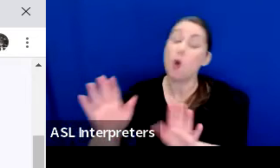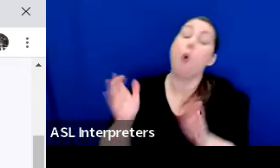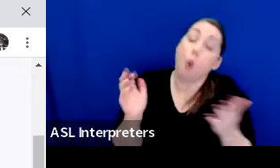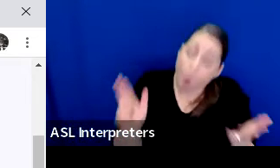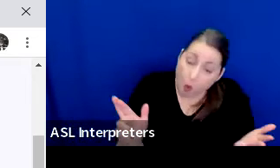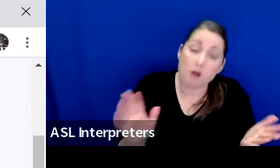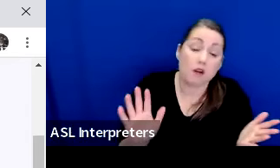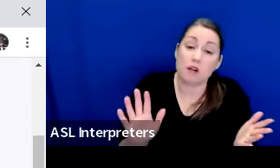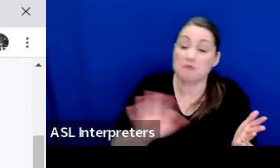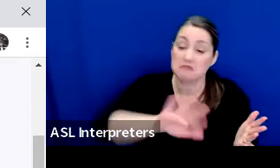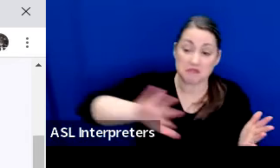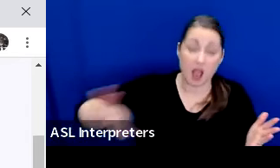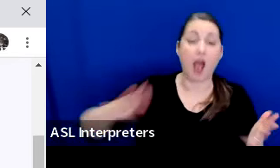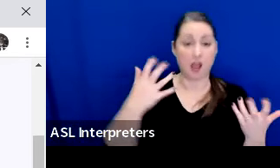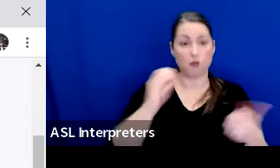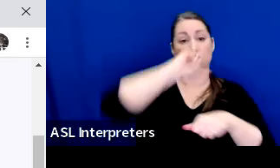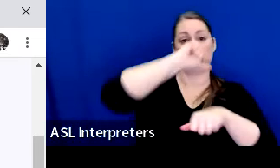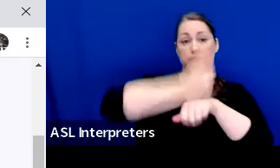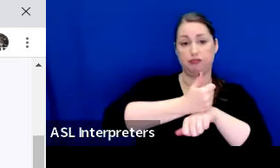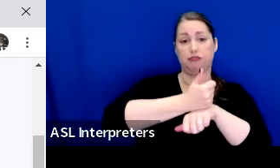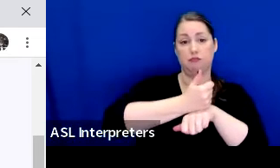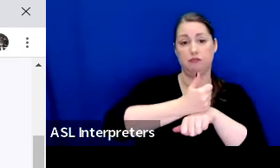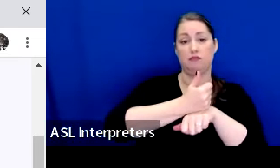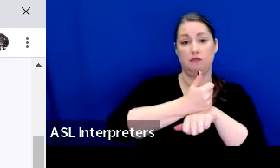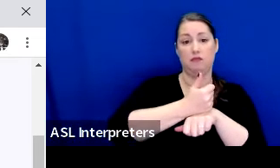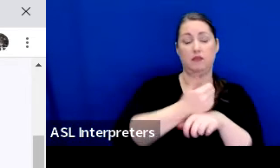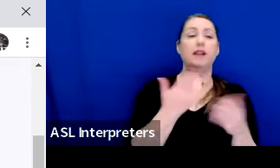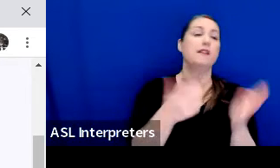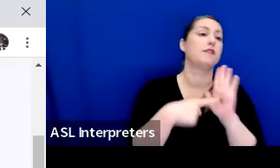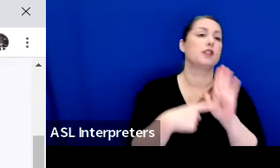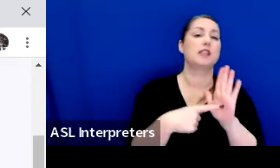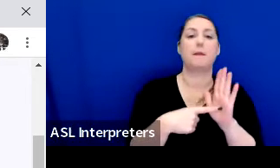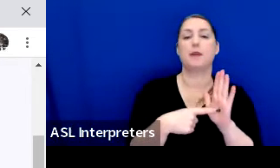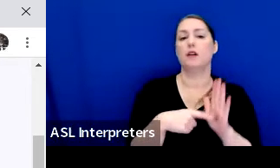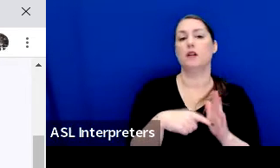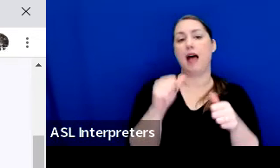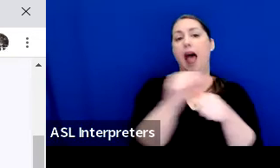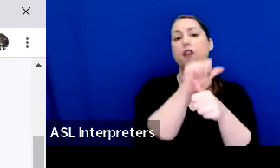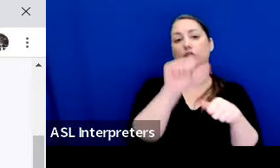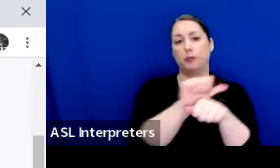So, for example, if you teach in an algebra class and you are asking them to simplify x